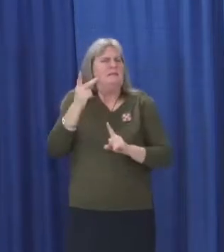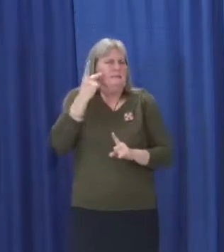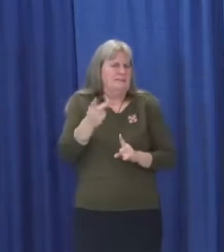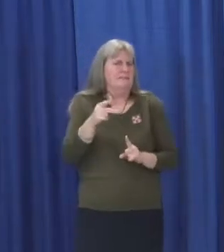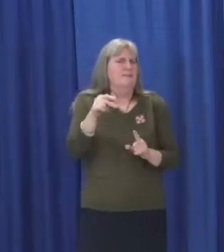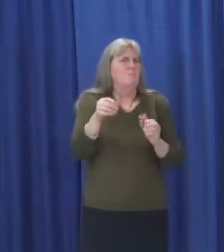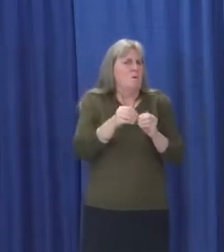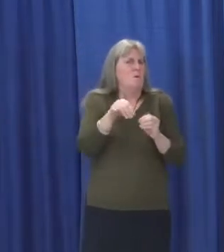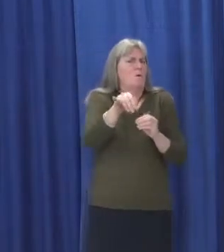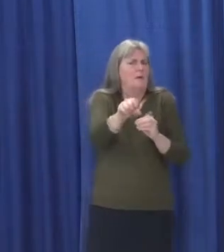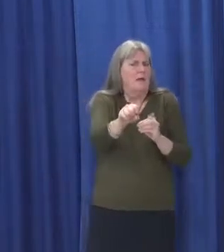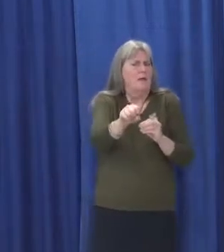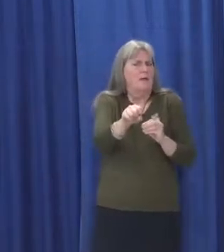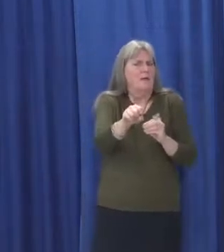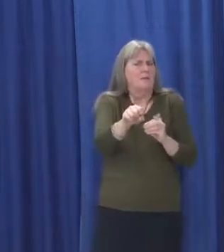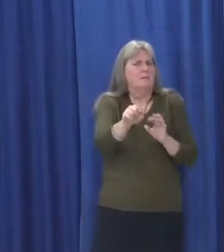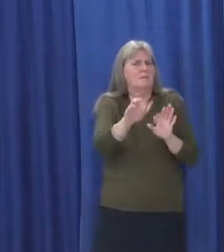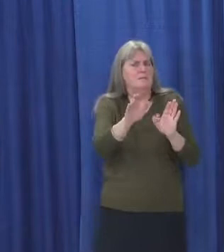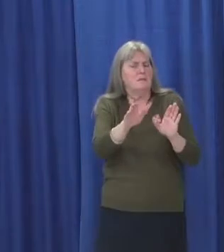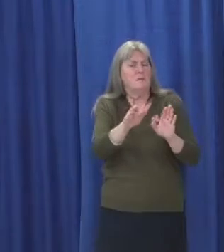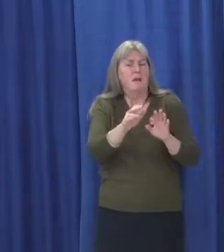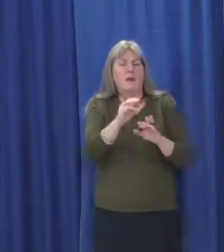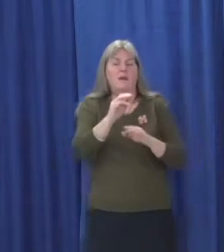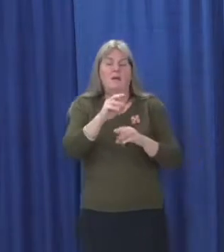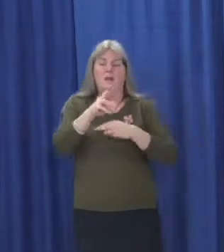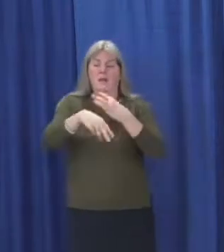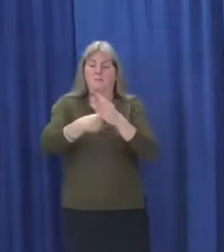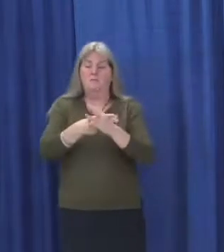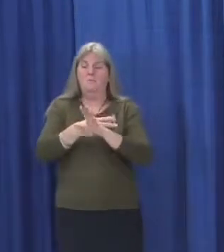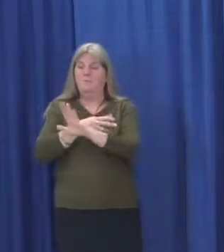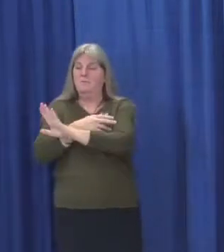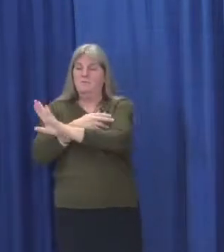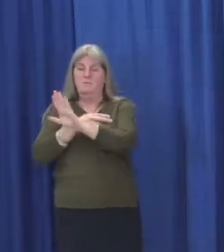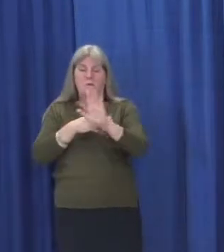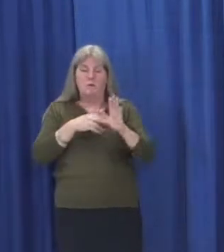waning immunity internationally and in the studies that have